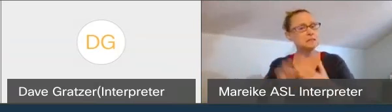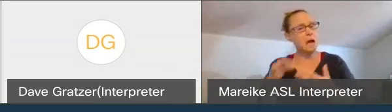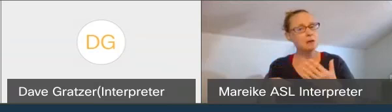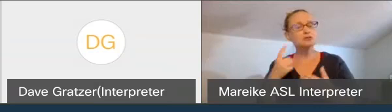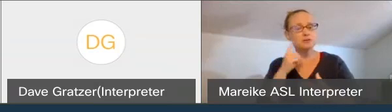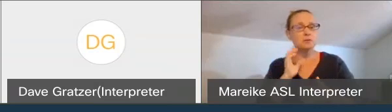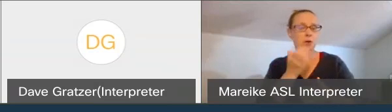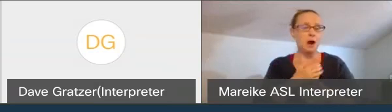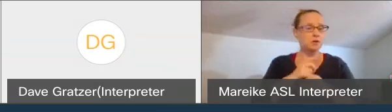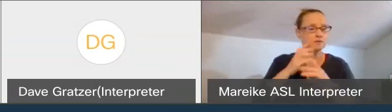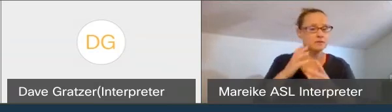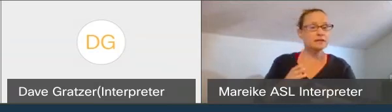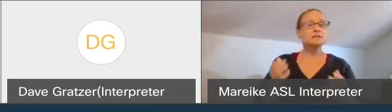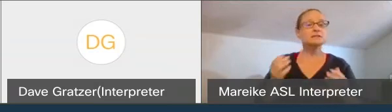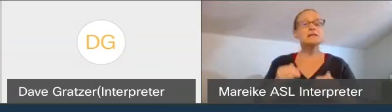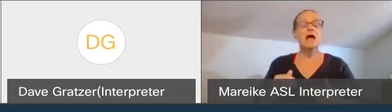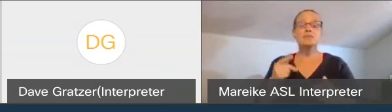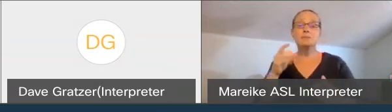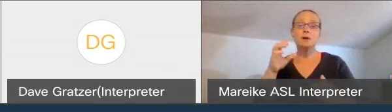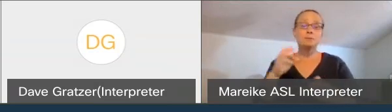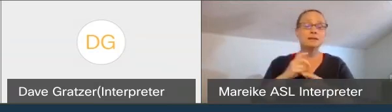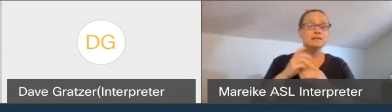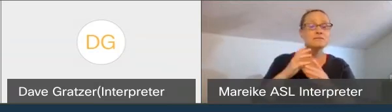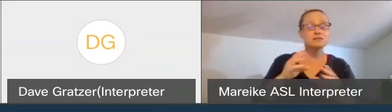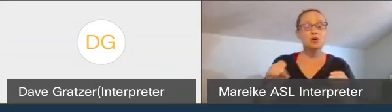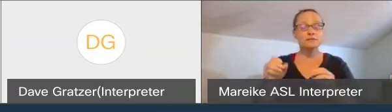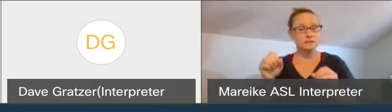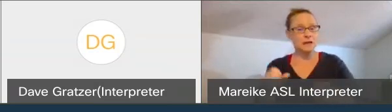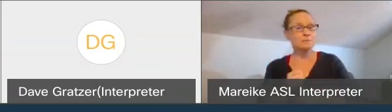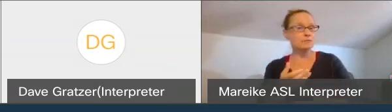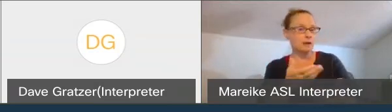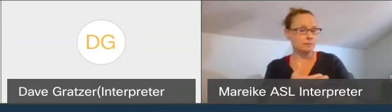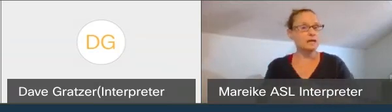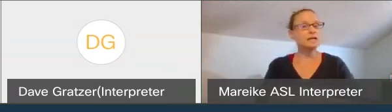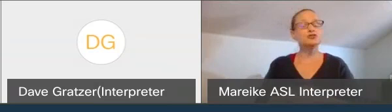And the public defender's office can make MAAP recommendations to defendant clients. MAAP is only a sentencing option